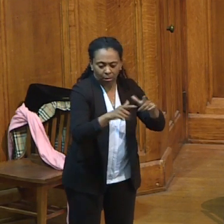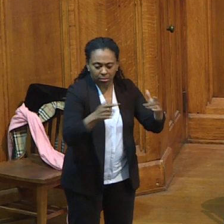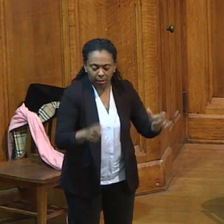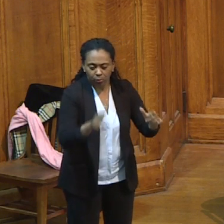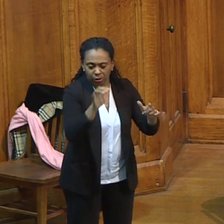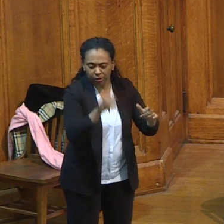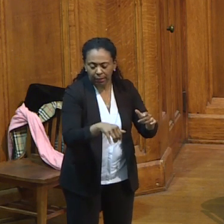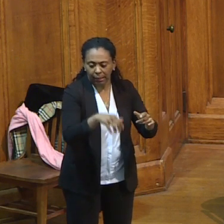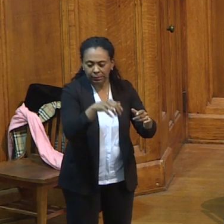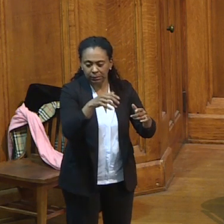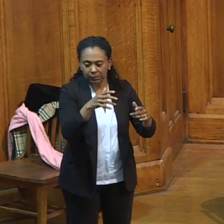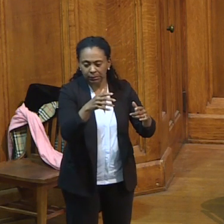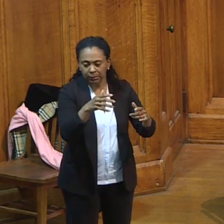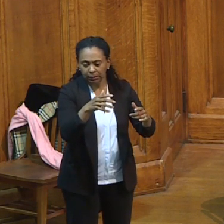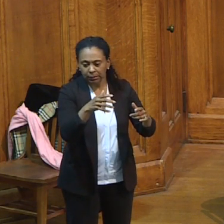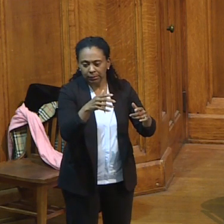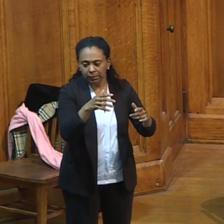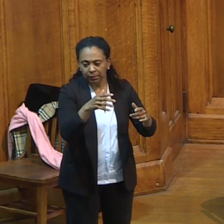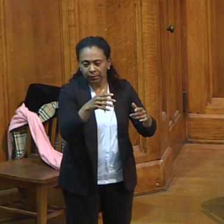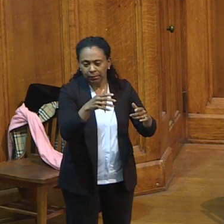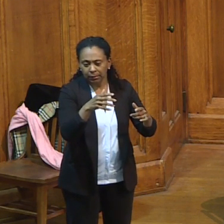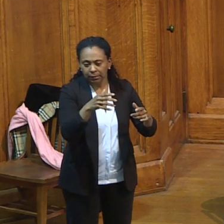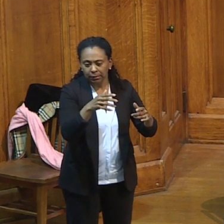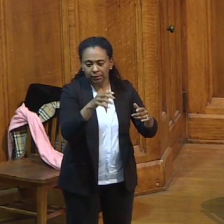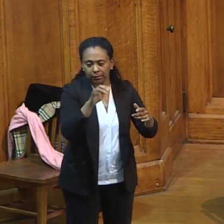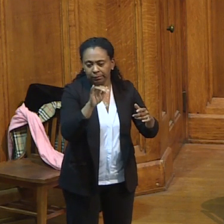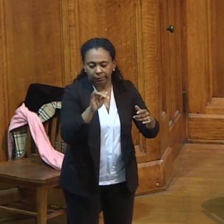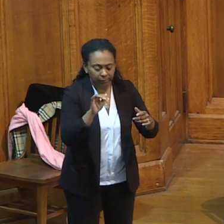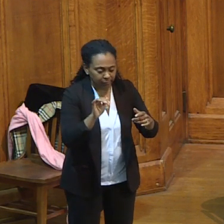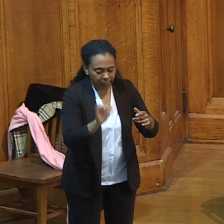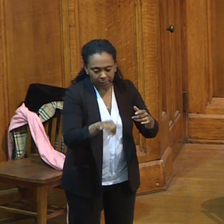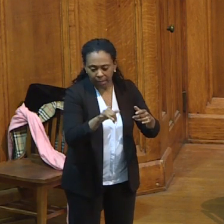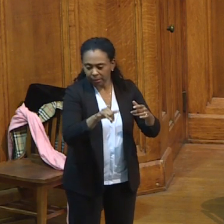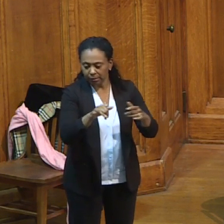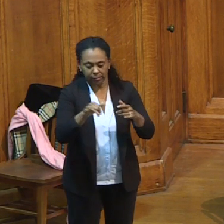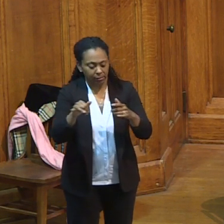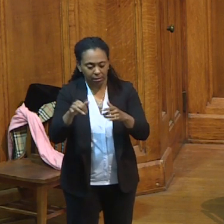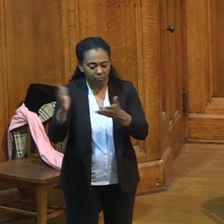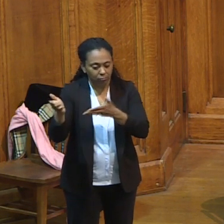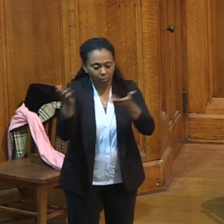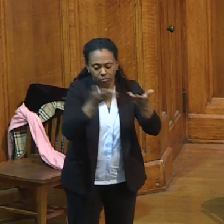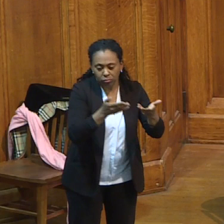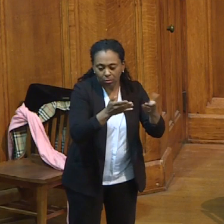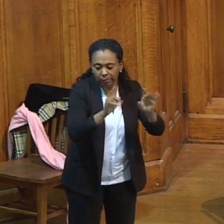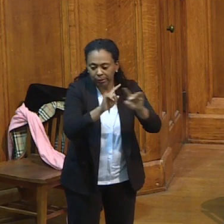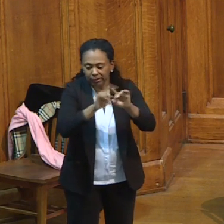which is presumably relatively abrupt if it's a single gene mutation.